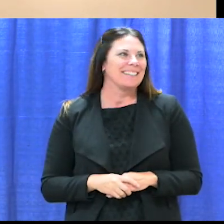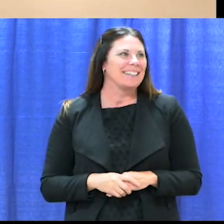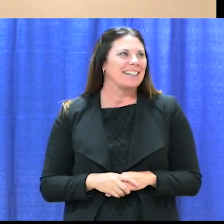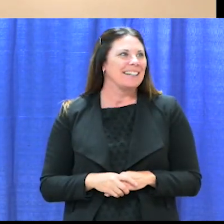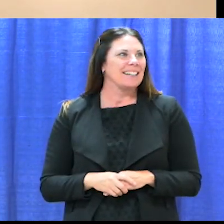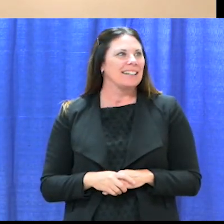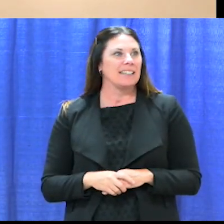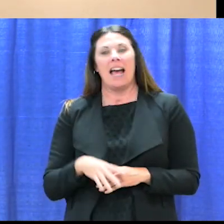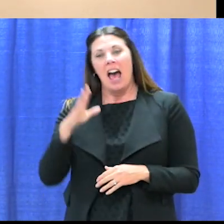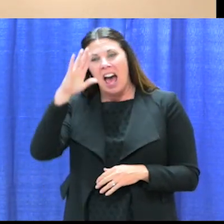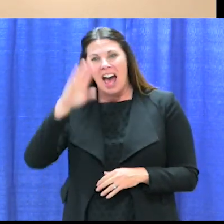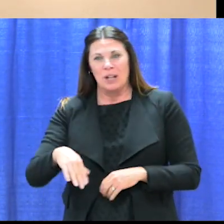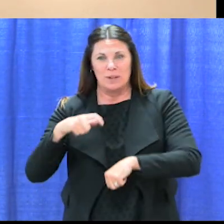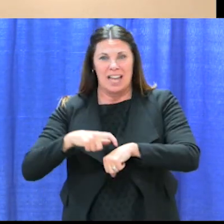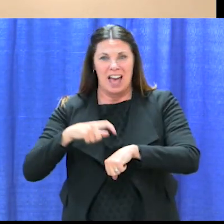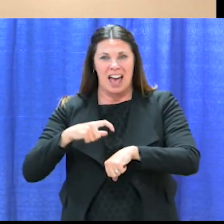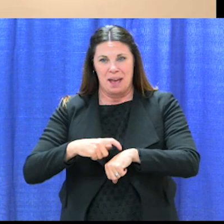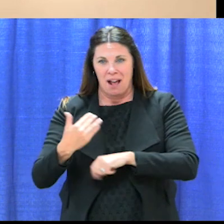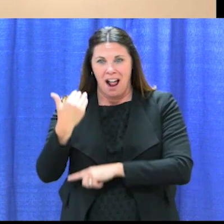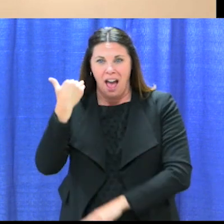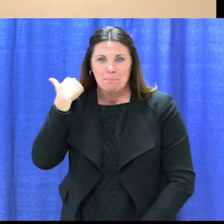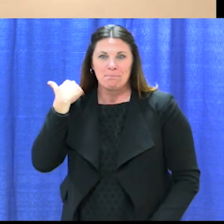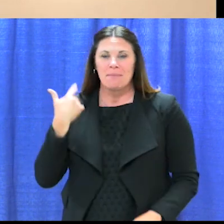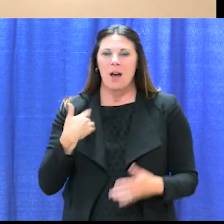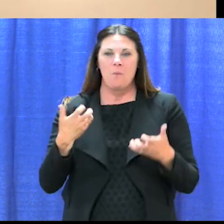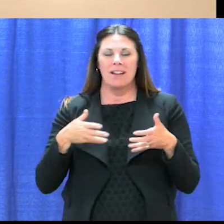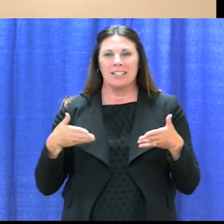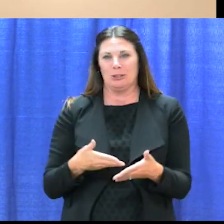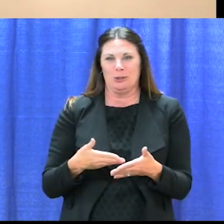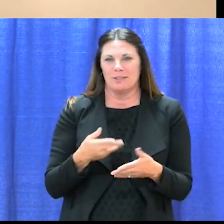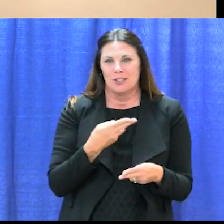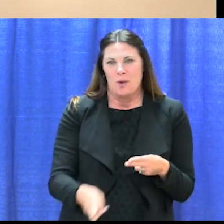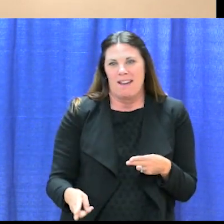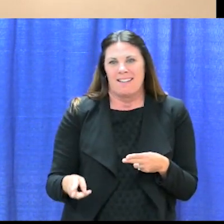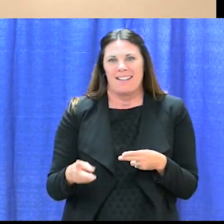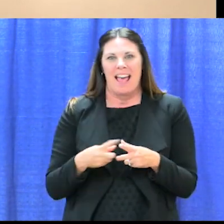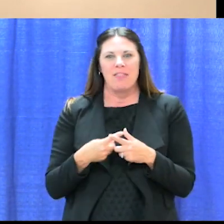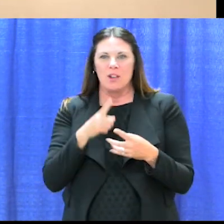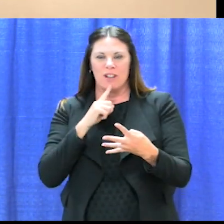In the interest of time I'm going to just do a little quick intro and then I'd like to just respond to questions really one in four.